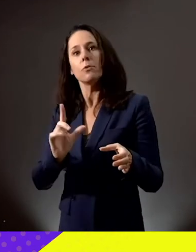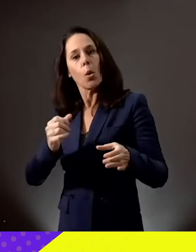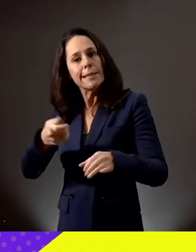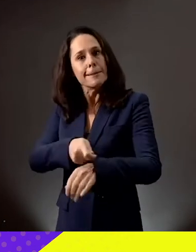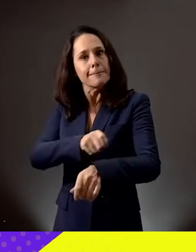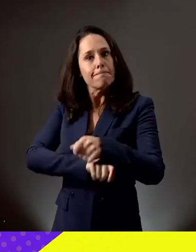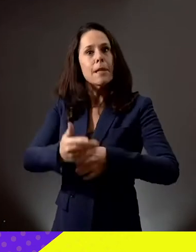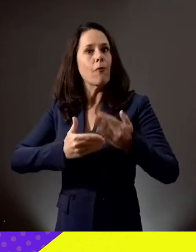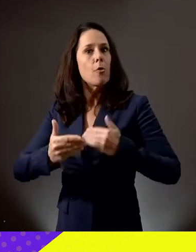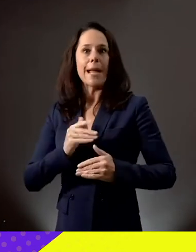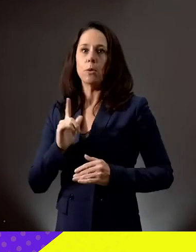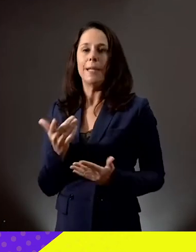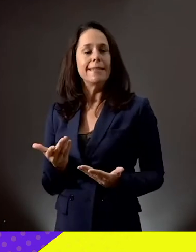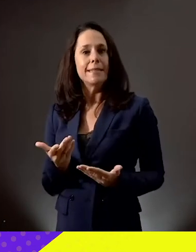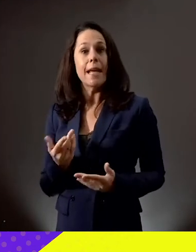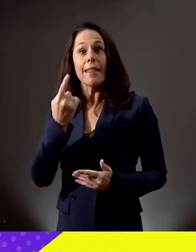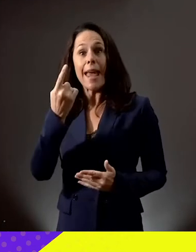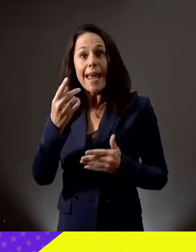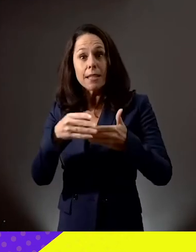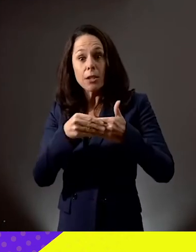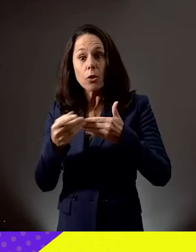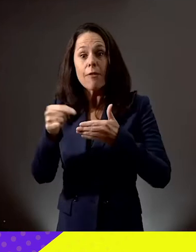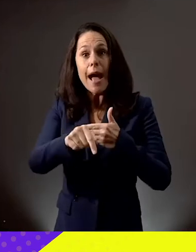But this law will come into force as of January 1, 2022.